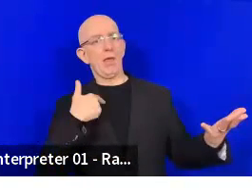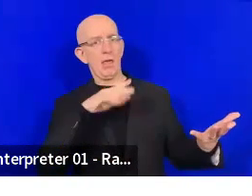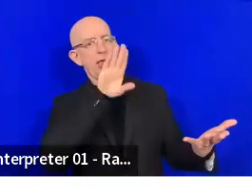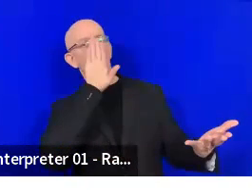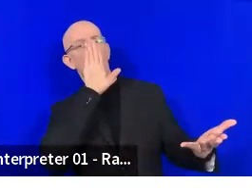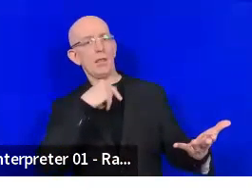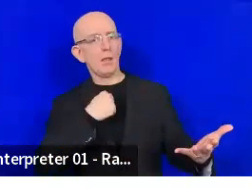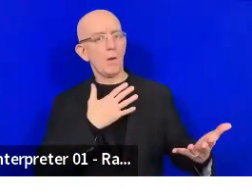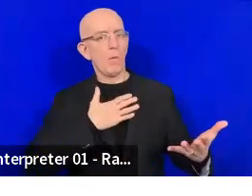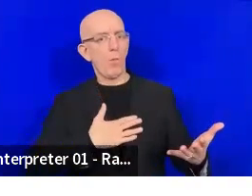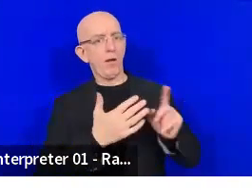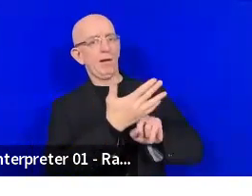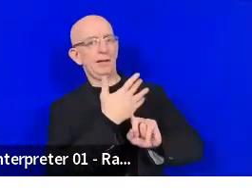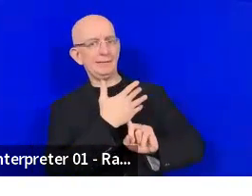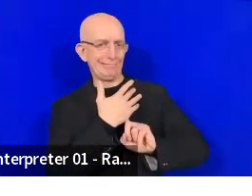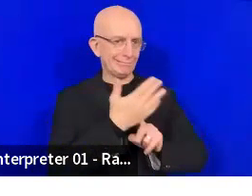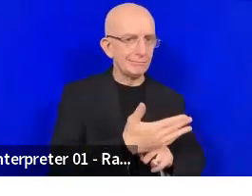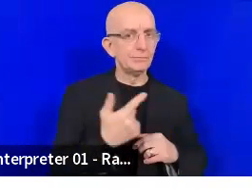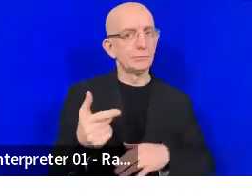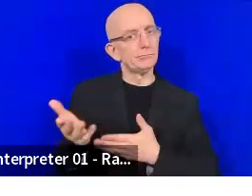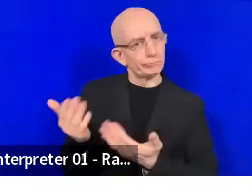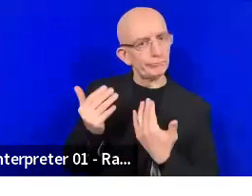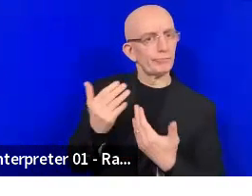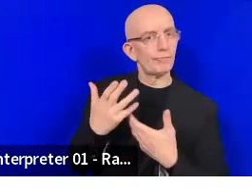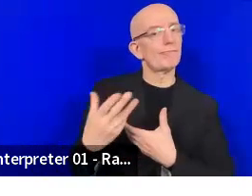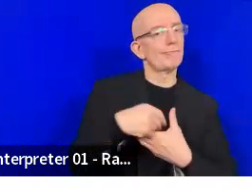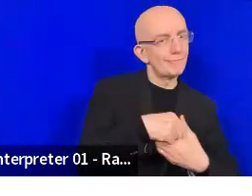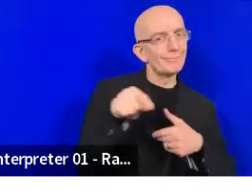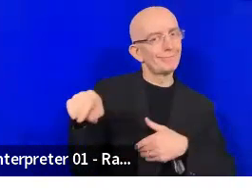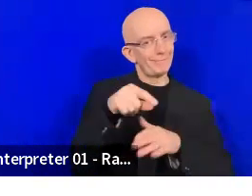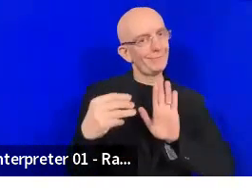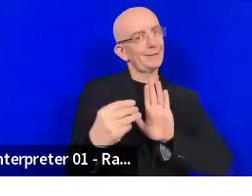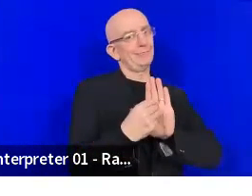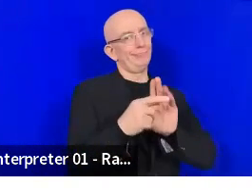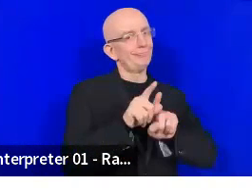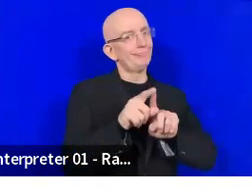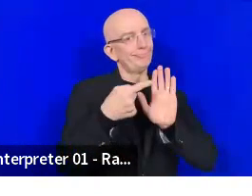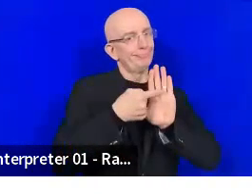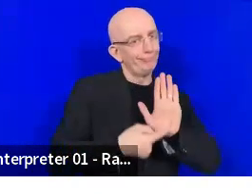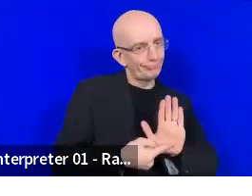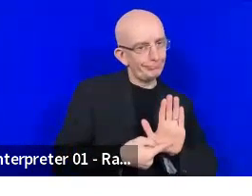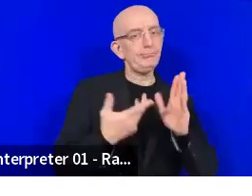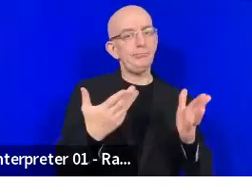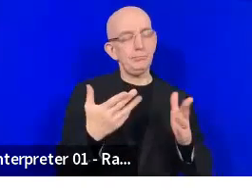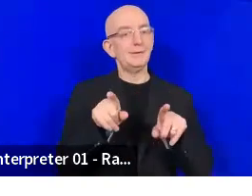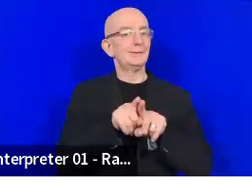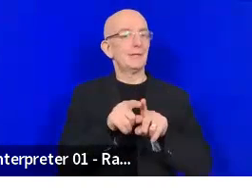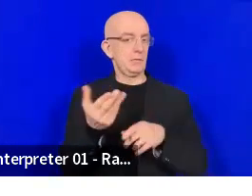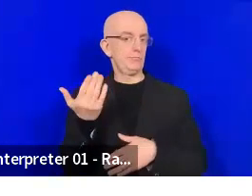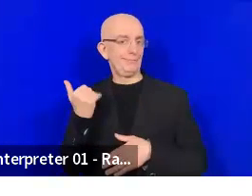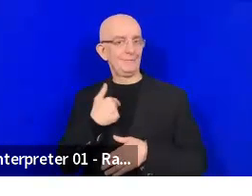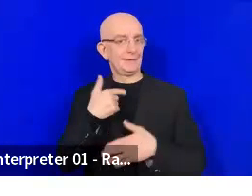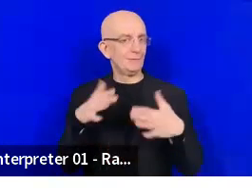We also kind of like as I mentioned earlier, elevated the language on health and health